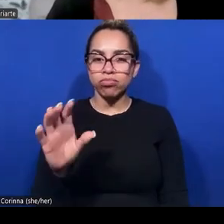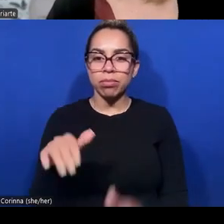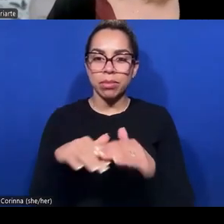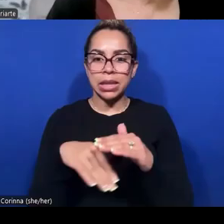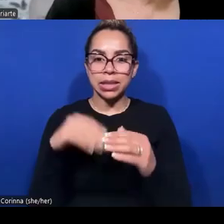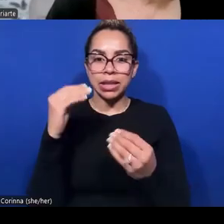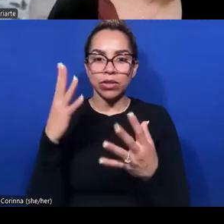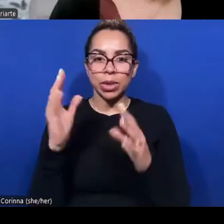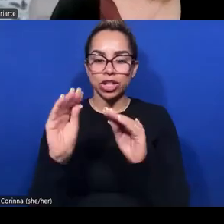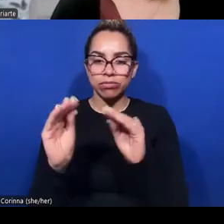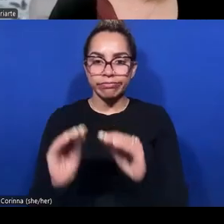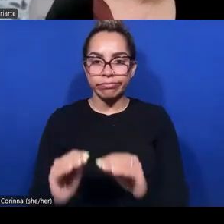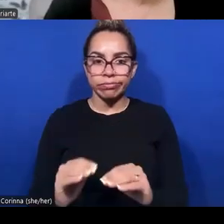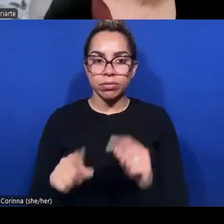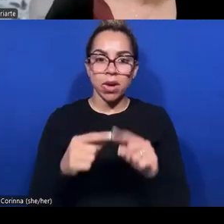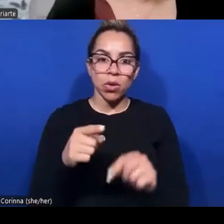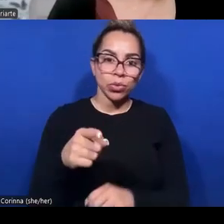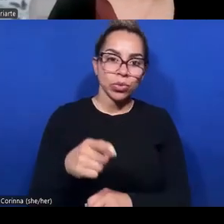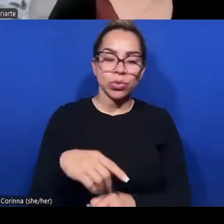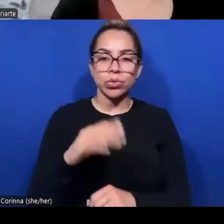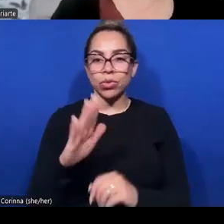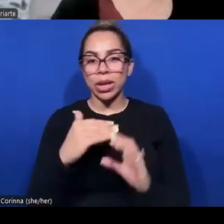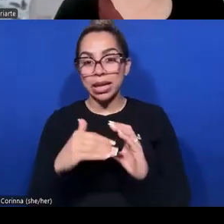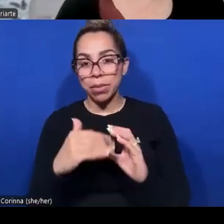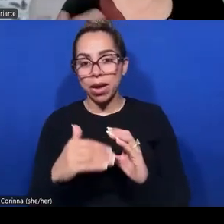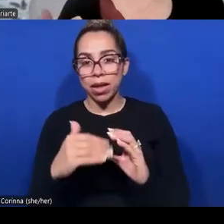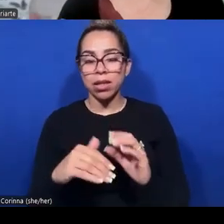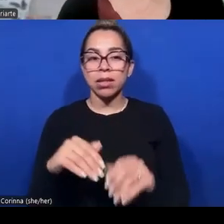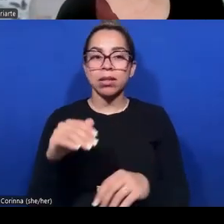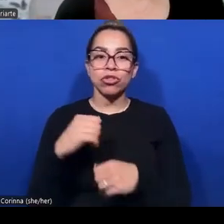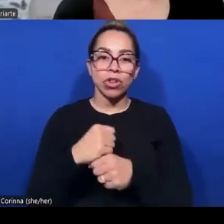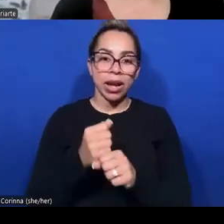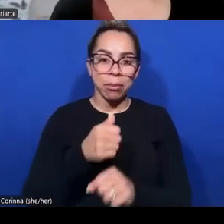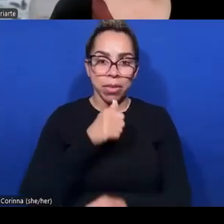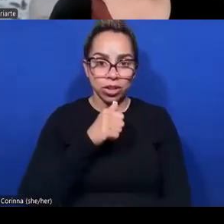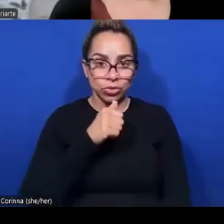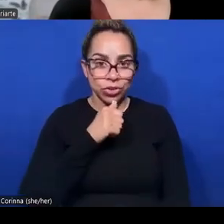about you, your email address, you're going to create a password. I,